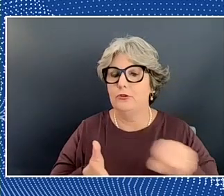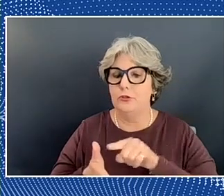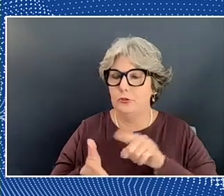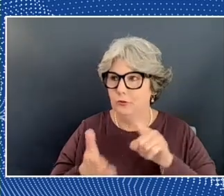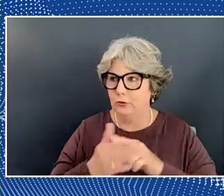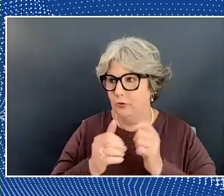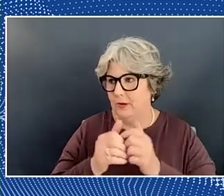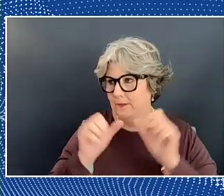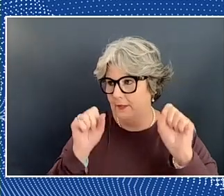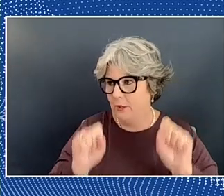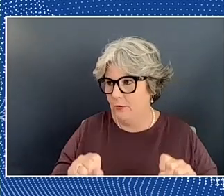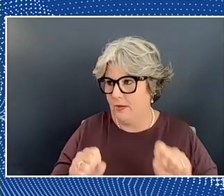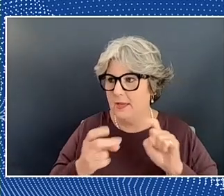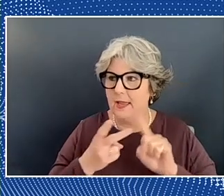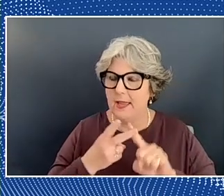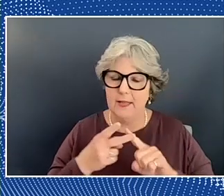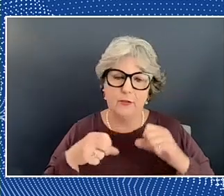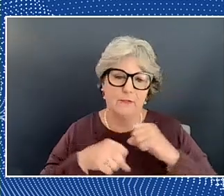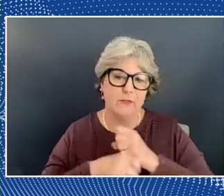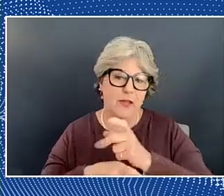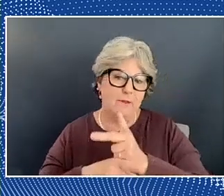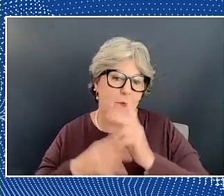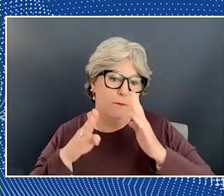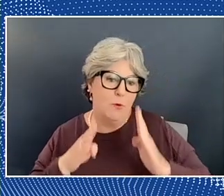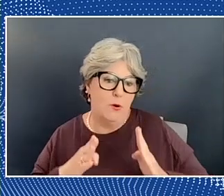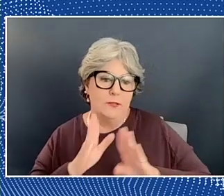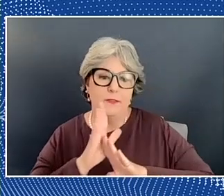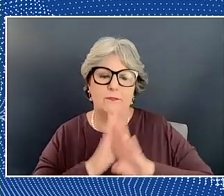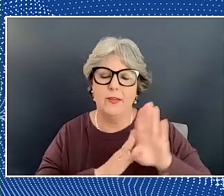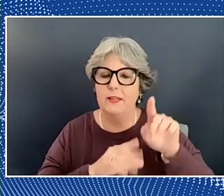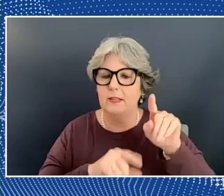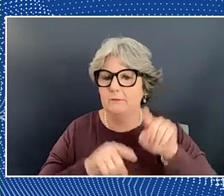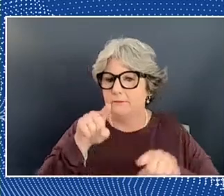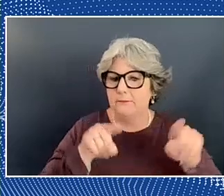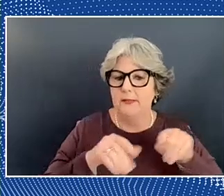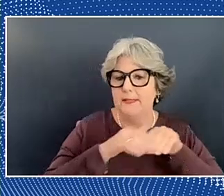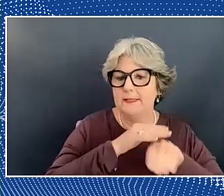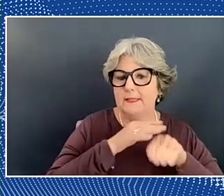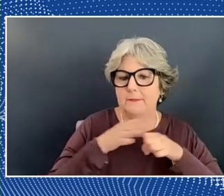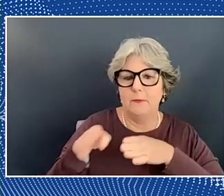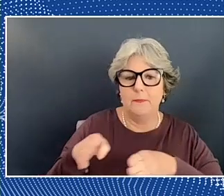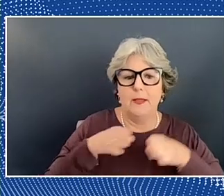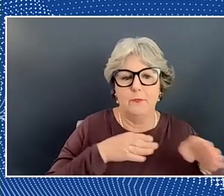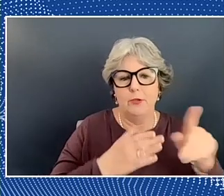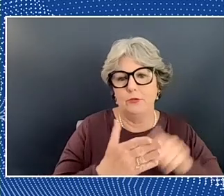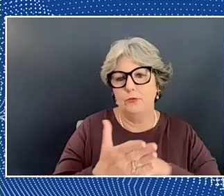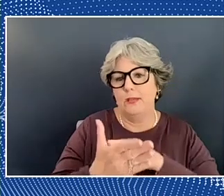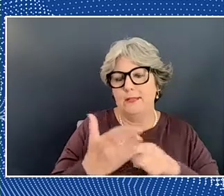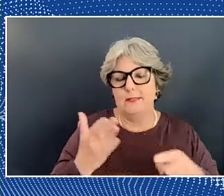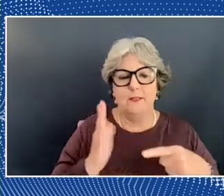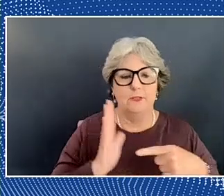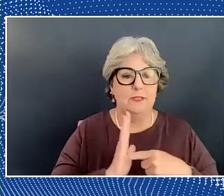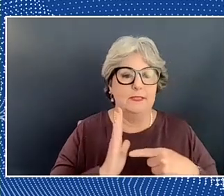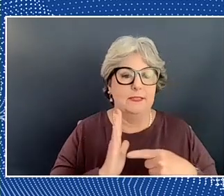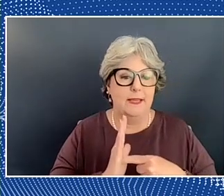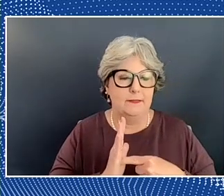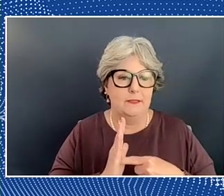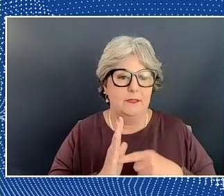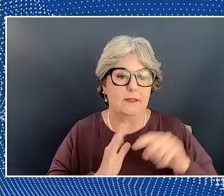possible to fight for borrowers and create widespread and accessible pathways to cancellation. Canceling $50,000 in student